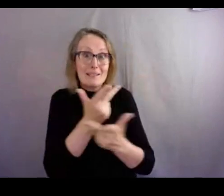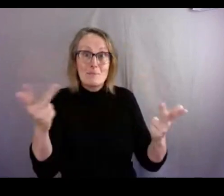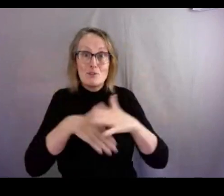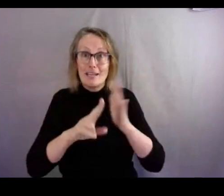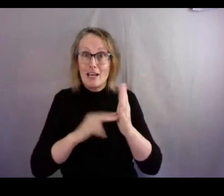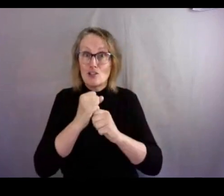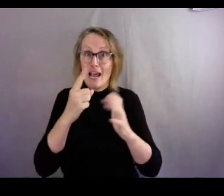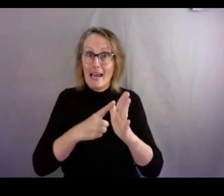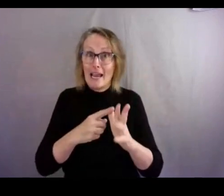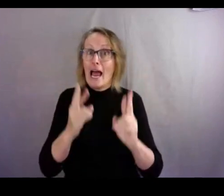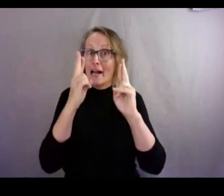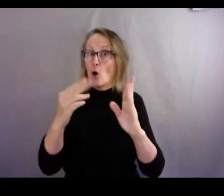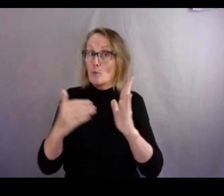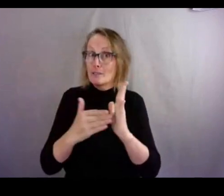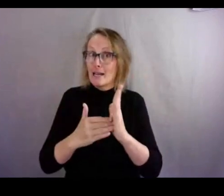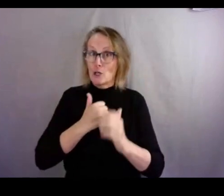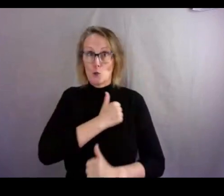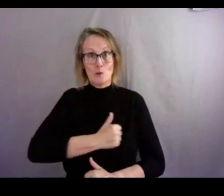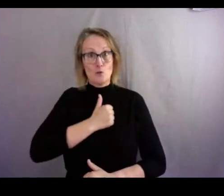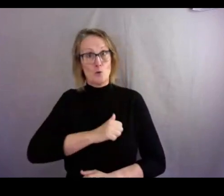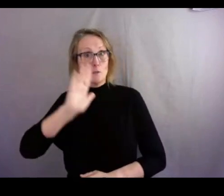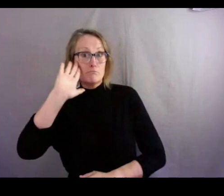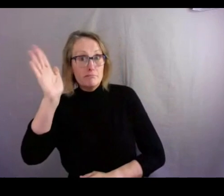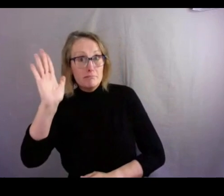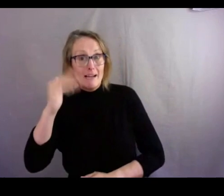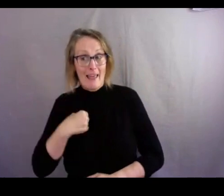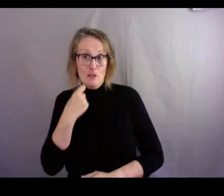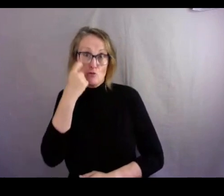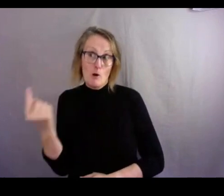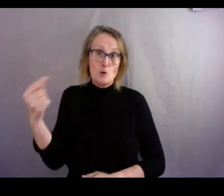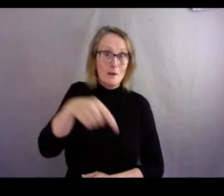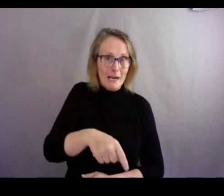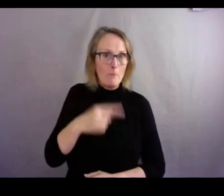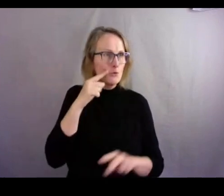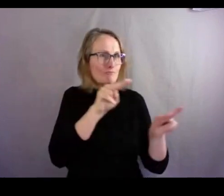and come back tomorrow to see the full exhibition when it opens to the public. Thank you.